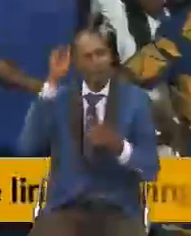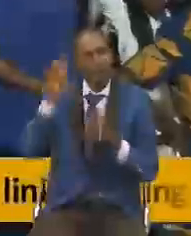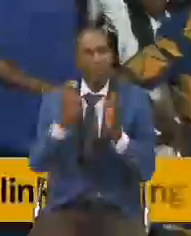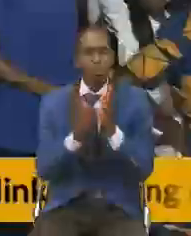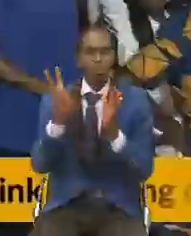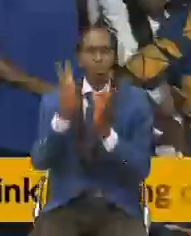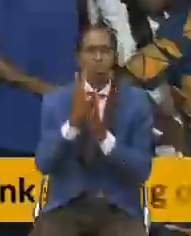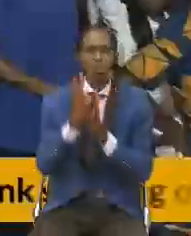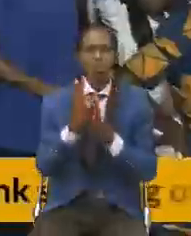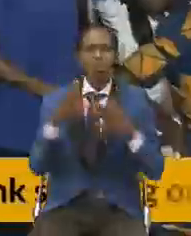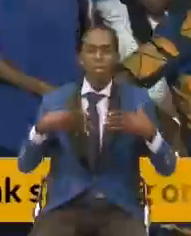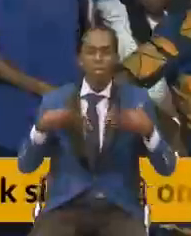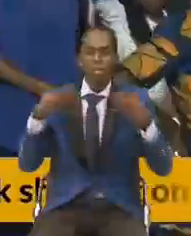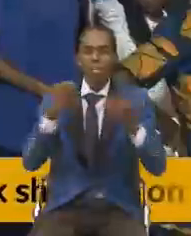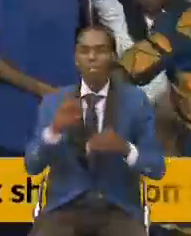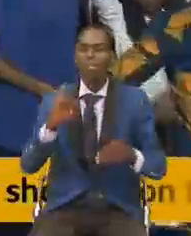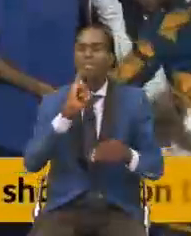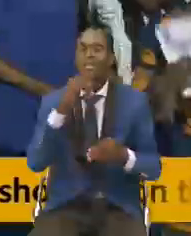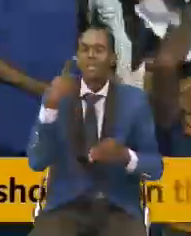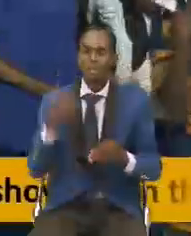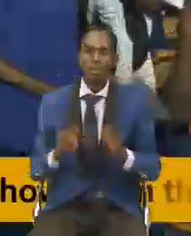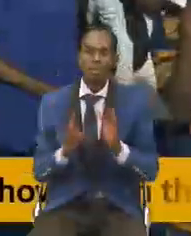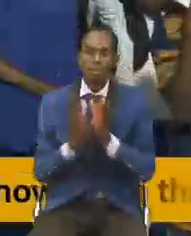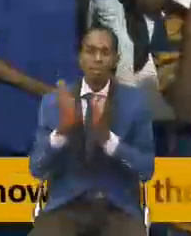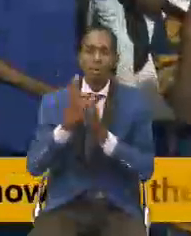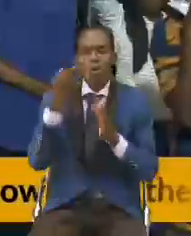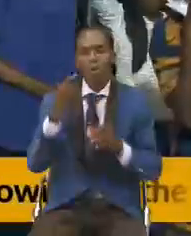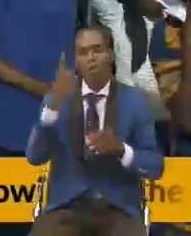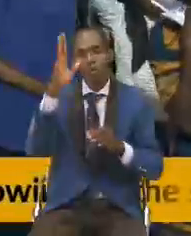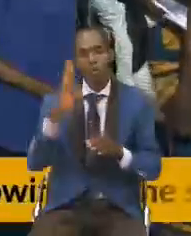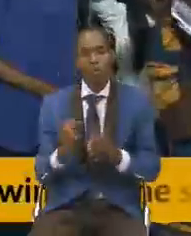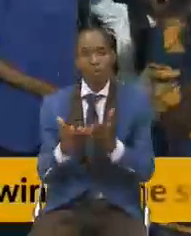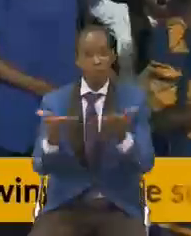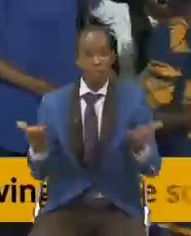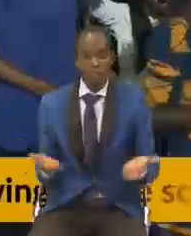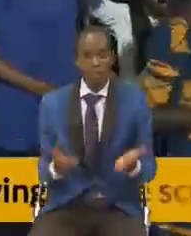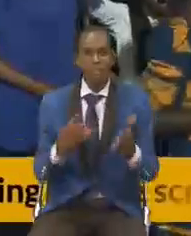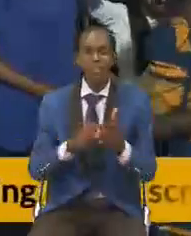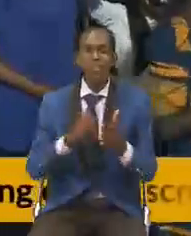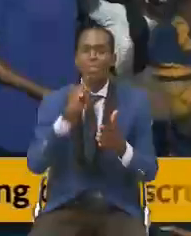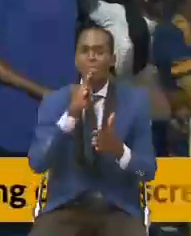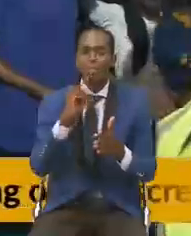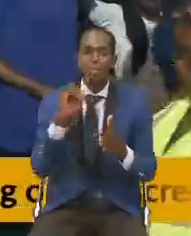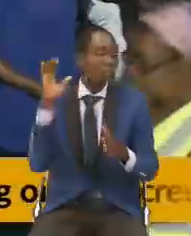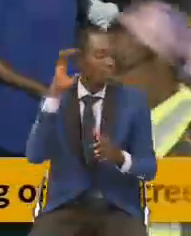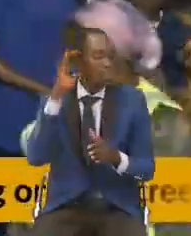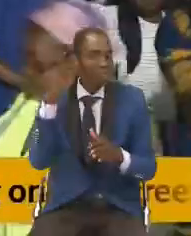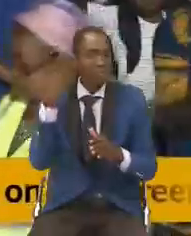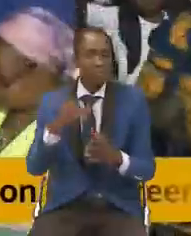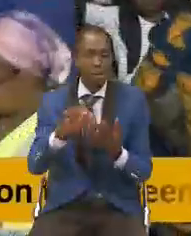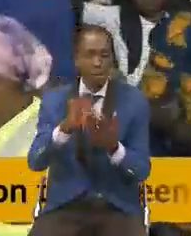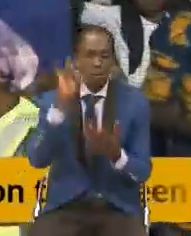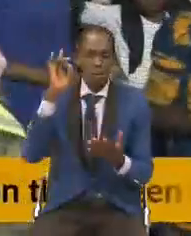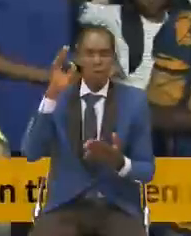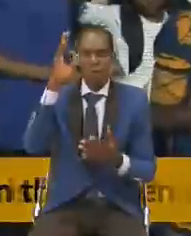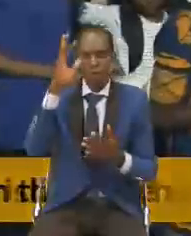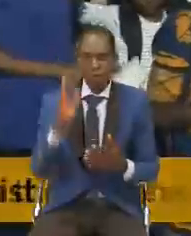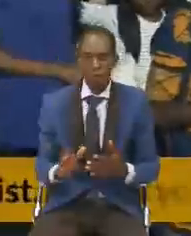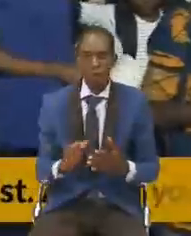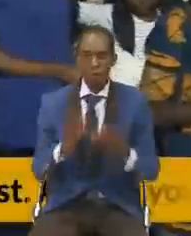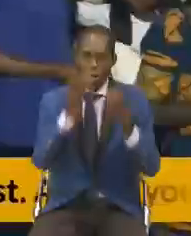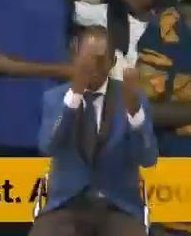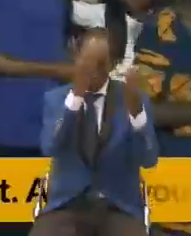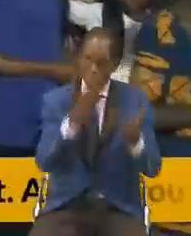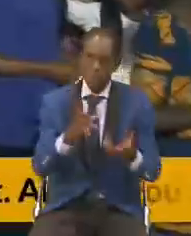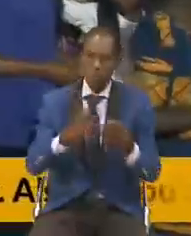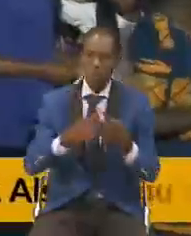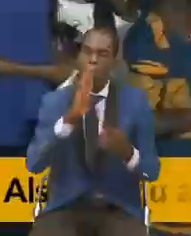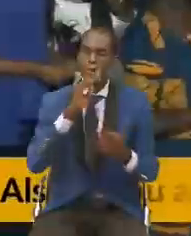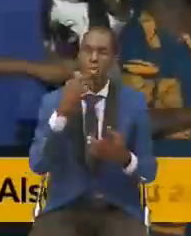seek according to his will healing is the will of god here his appointed witness will be